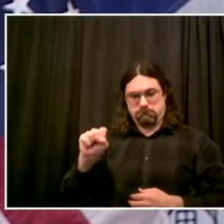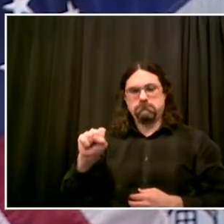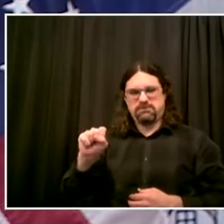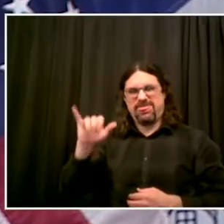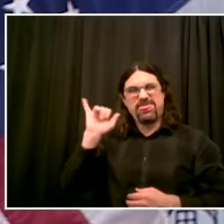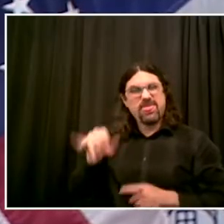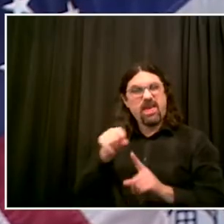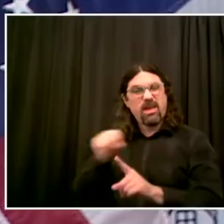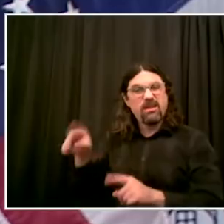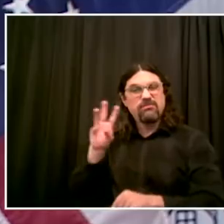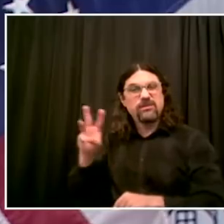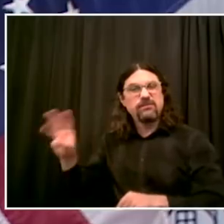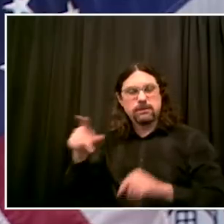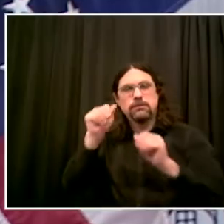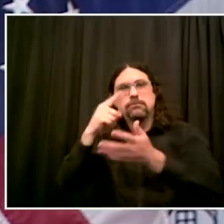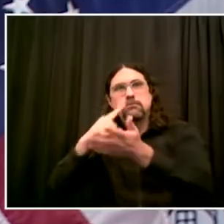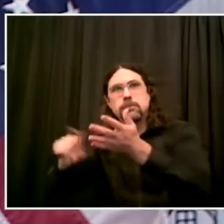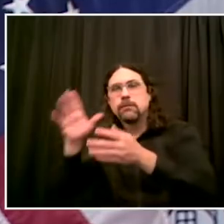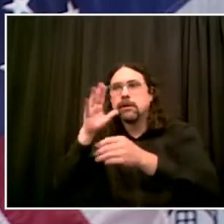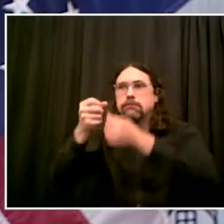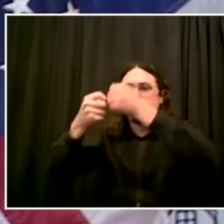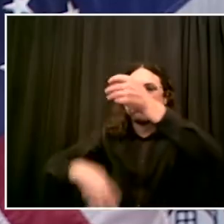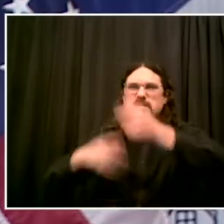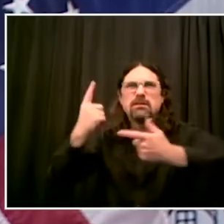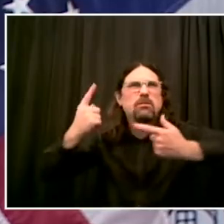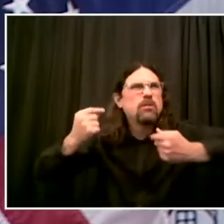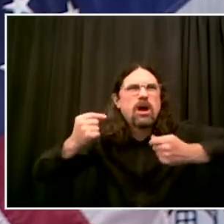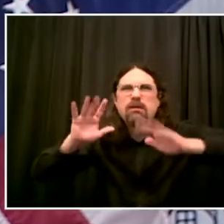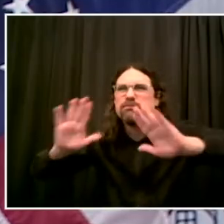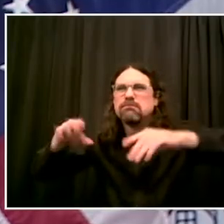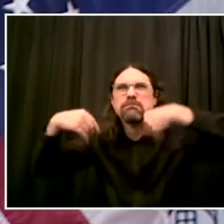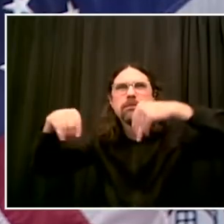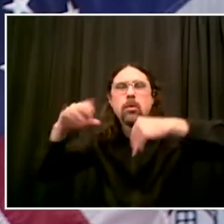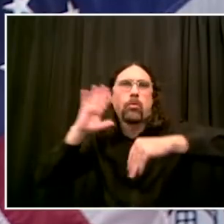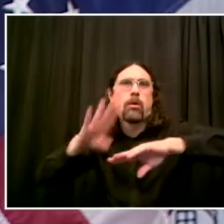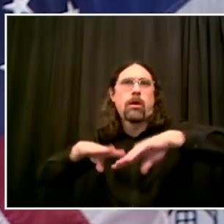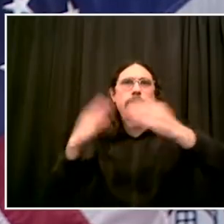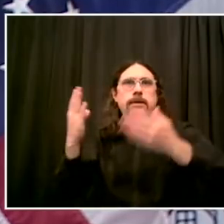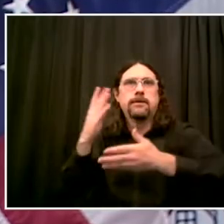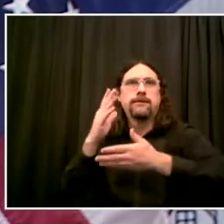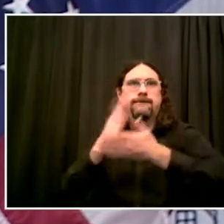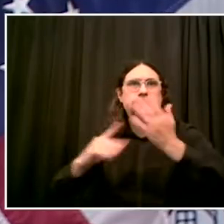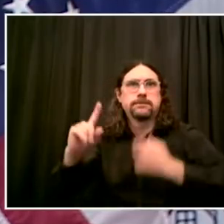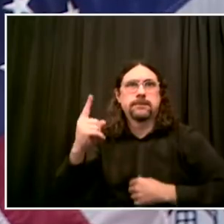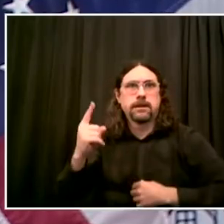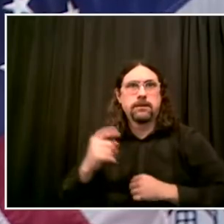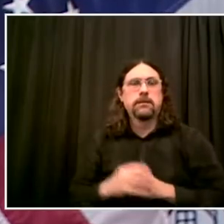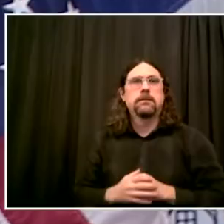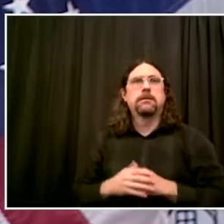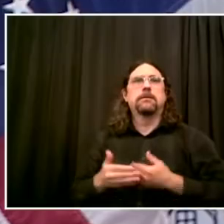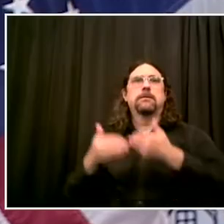WEBSTID E ANIT LAYS OUT VERY PRACTICALLY WHAT YOU NEED TO DO.